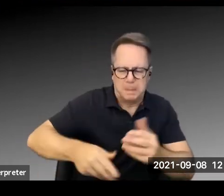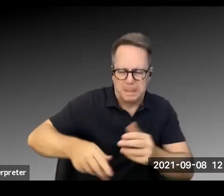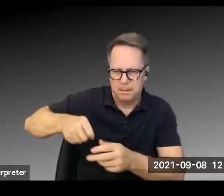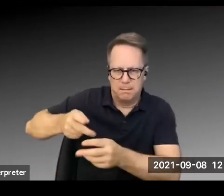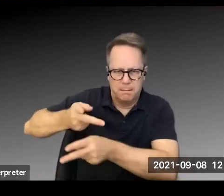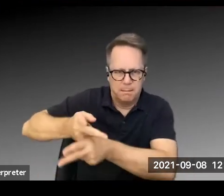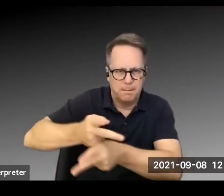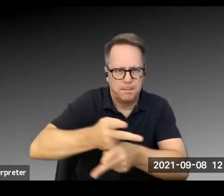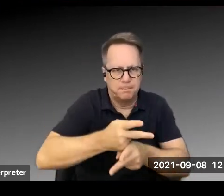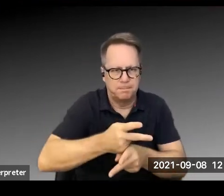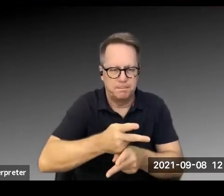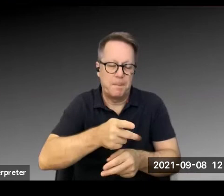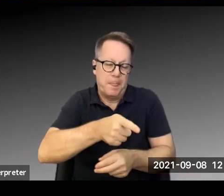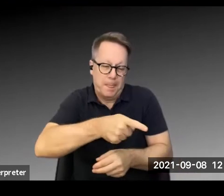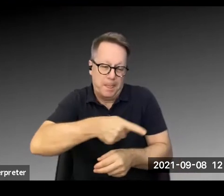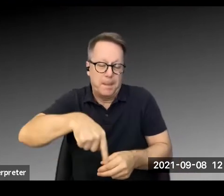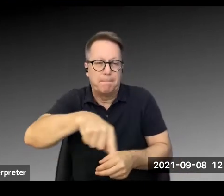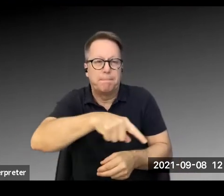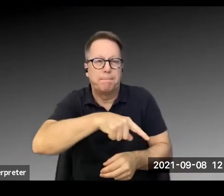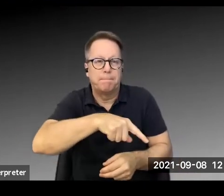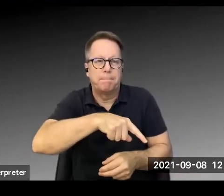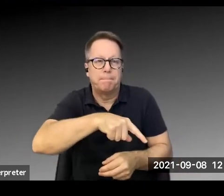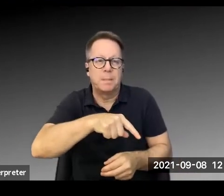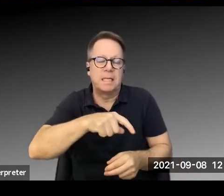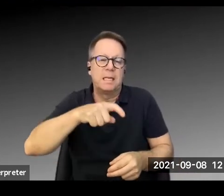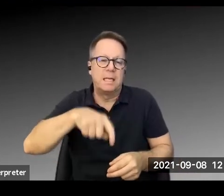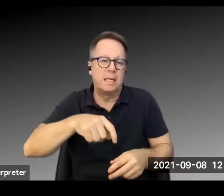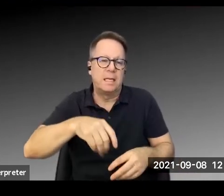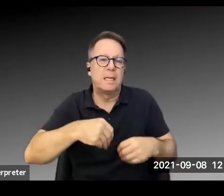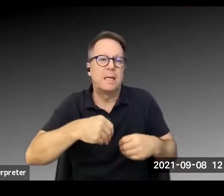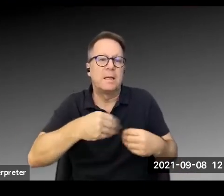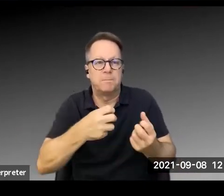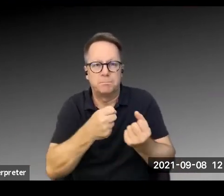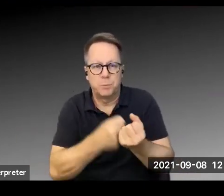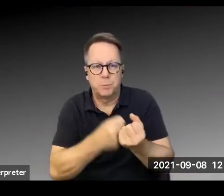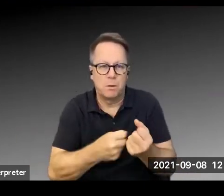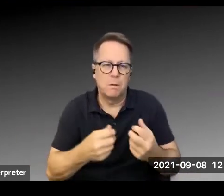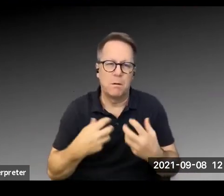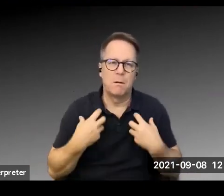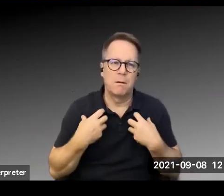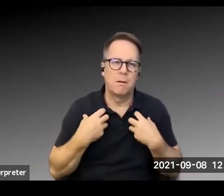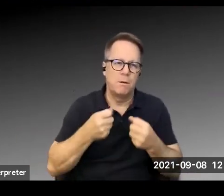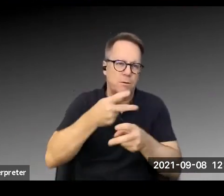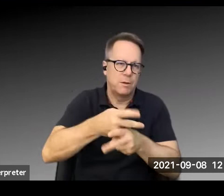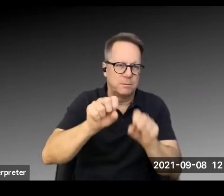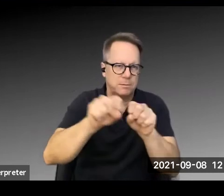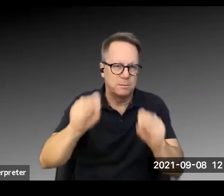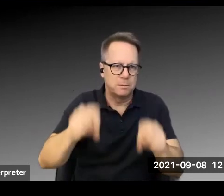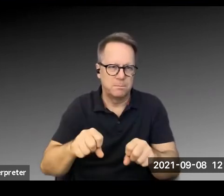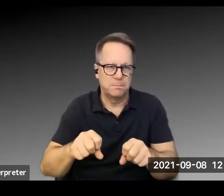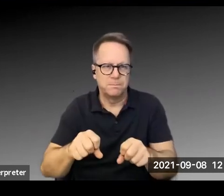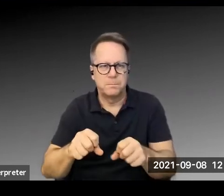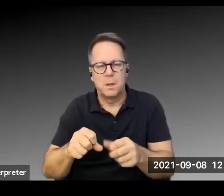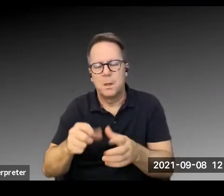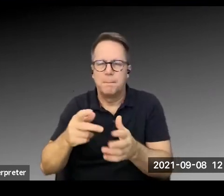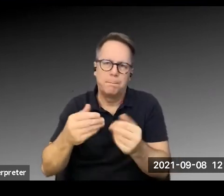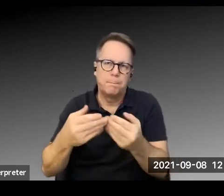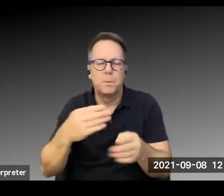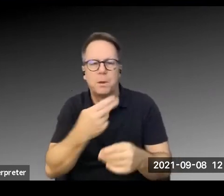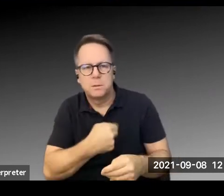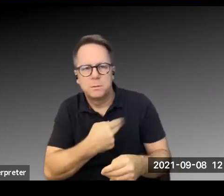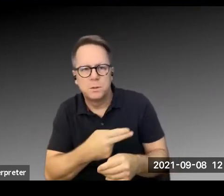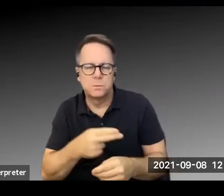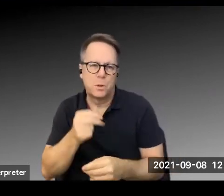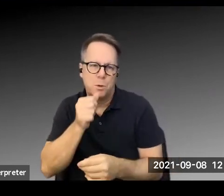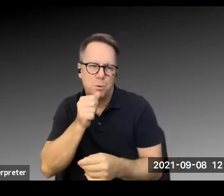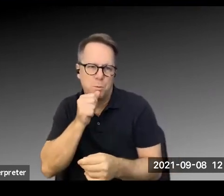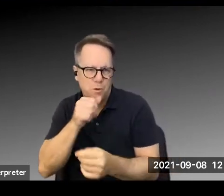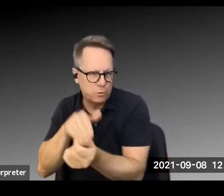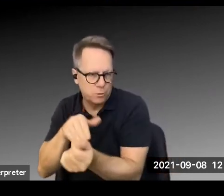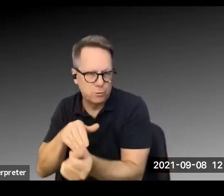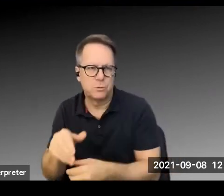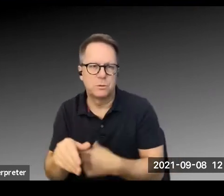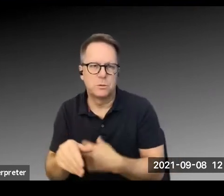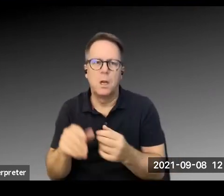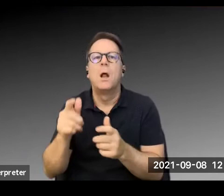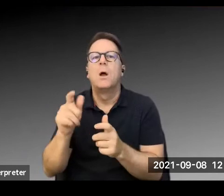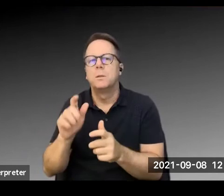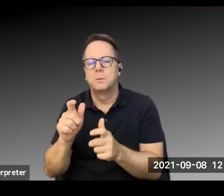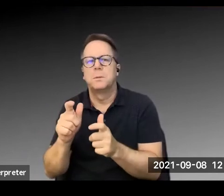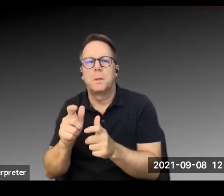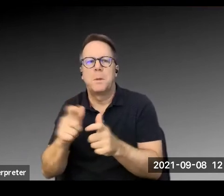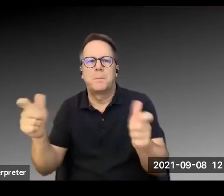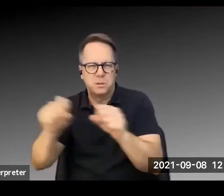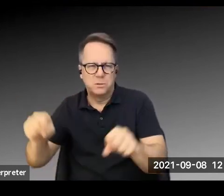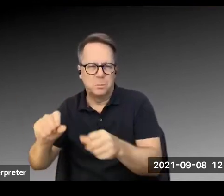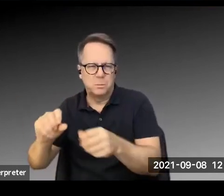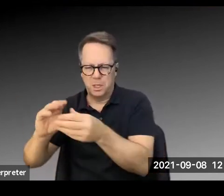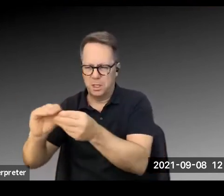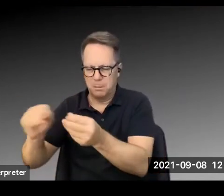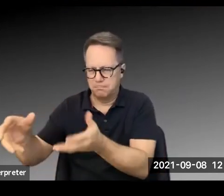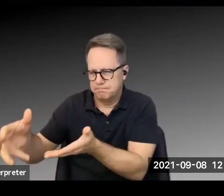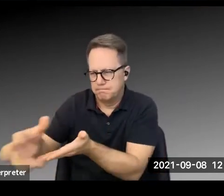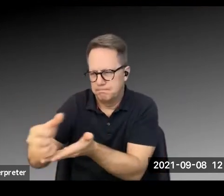They are the actors who need to be equipped with the health care systems that to date been built for public hospitals private caregivers, and for large systems collecting data on how.